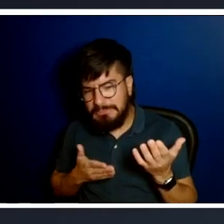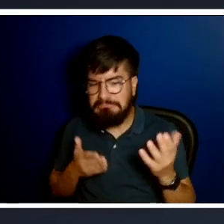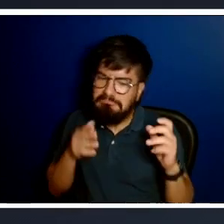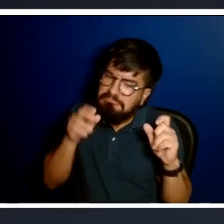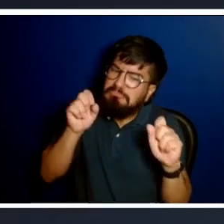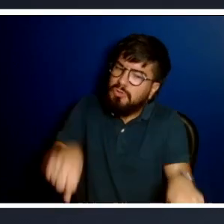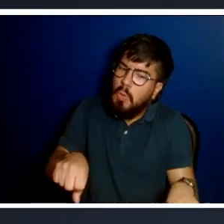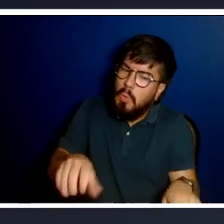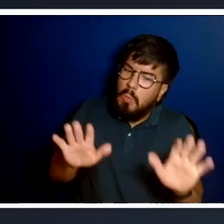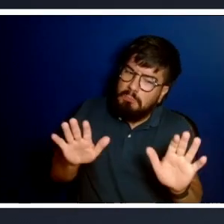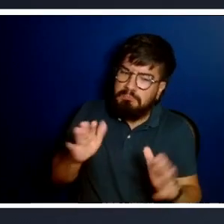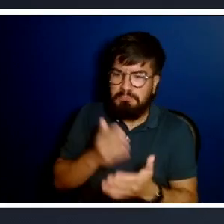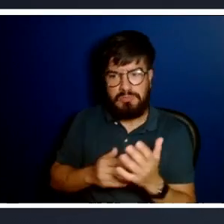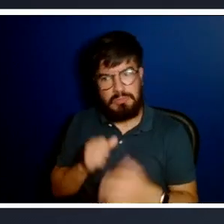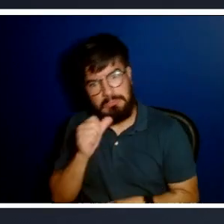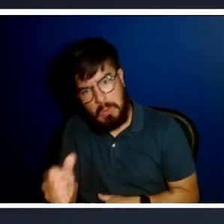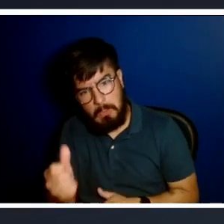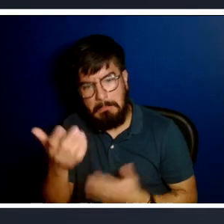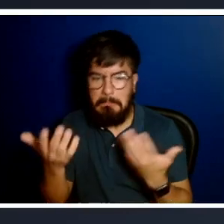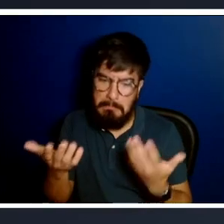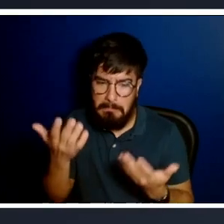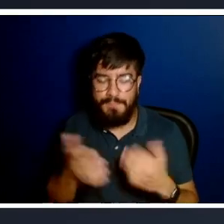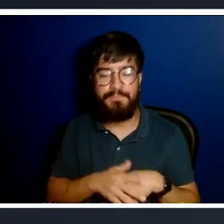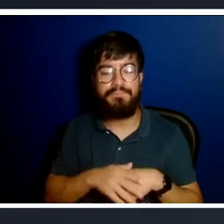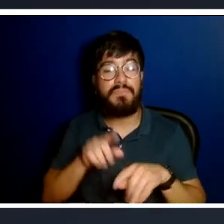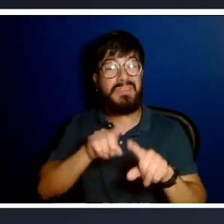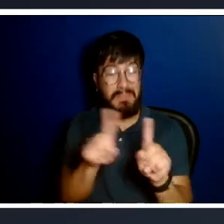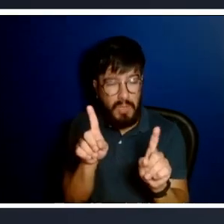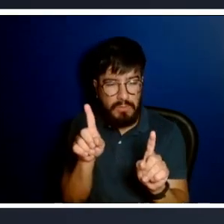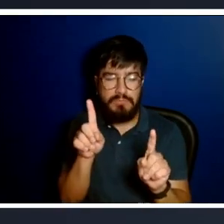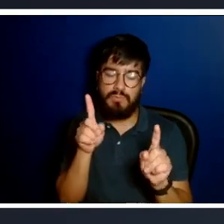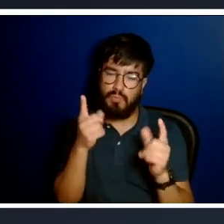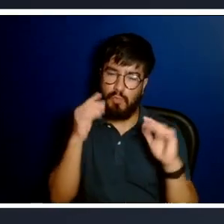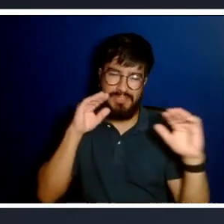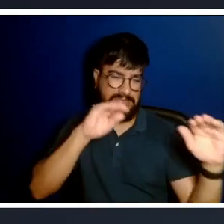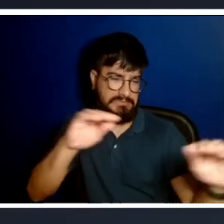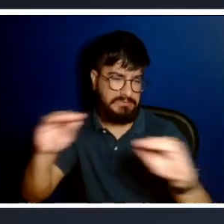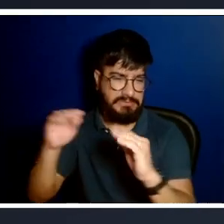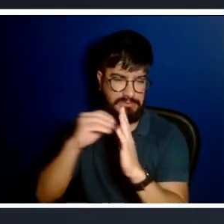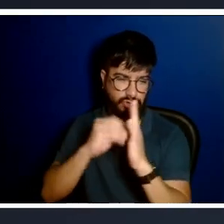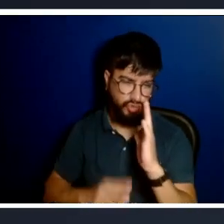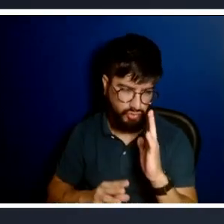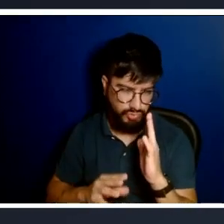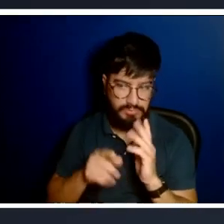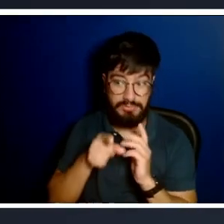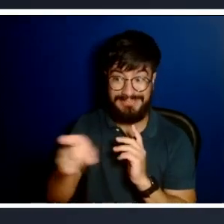of them are no, but we always want to make sure we teach students responsible pet ownership. So,